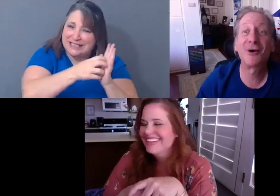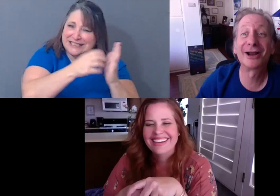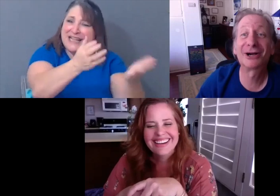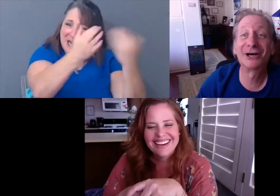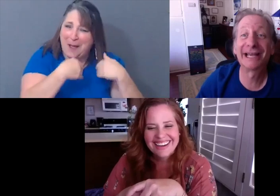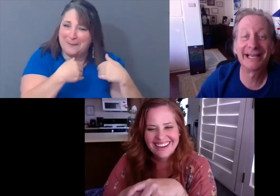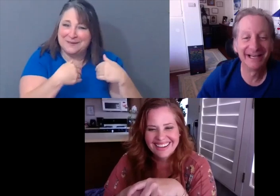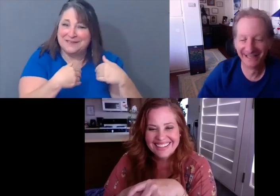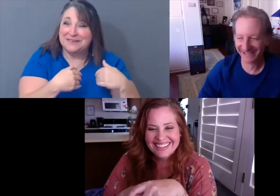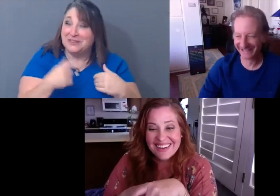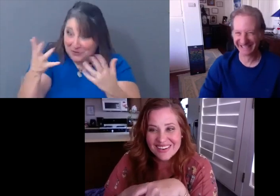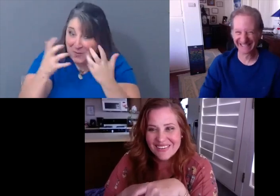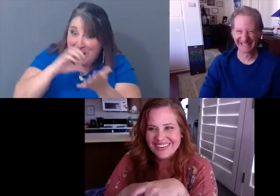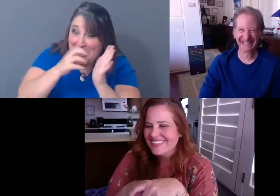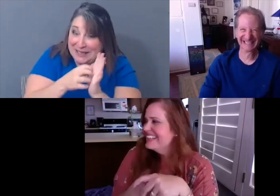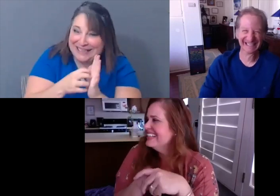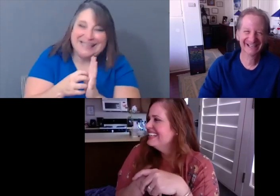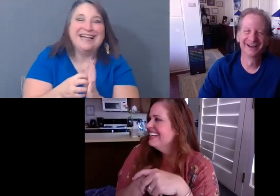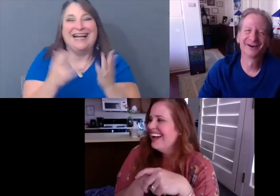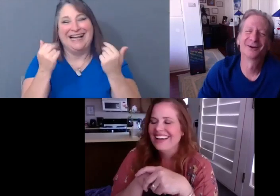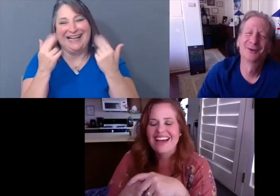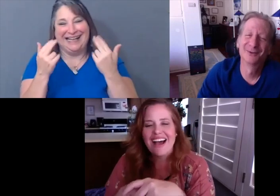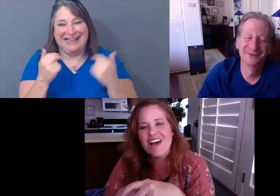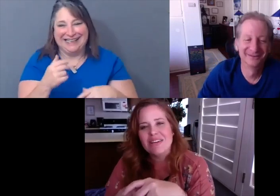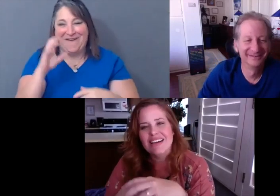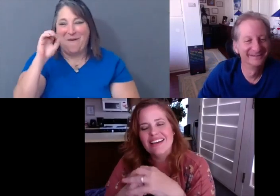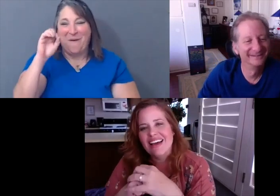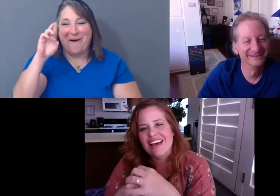I want a cookie. Yeah, you want Oreo cookie? Yeah.